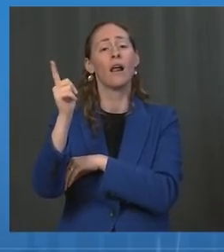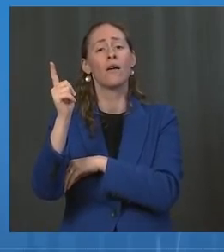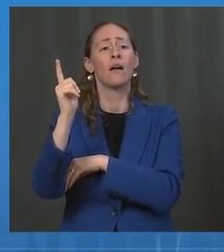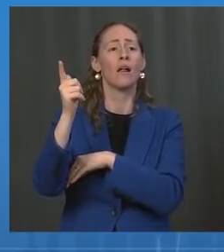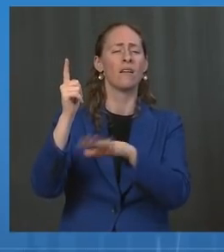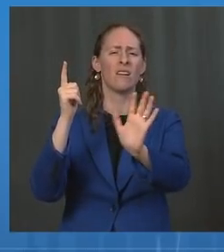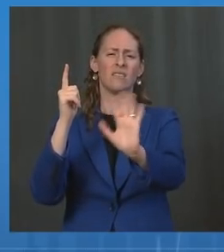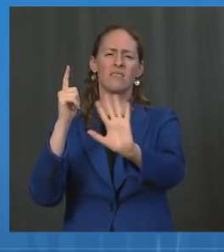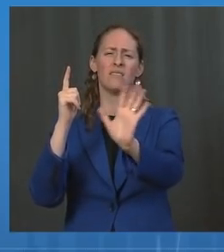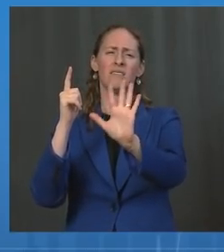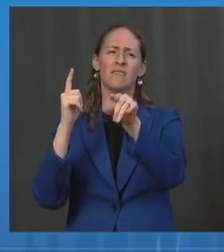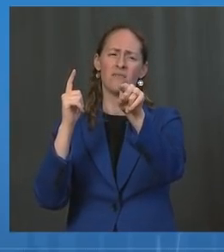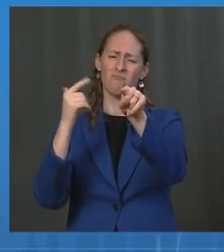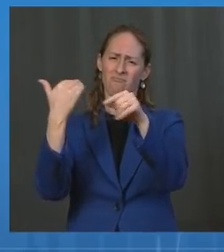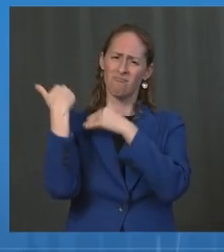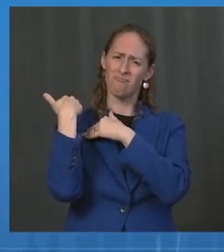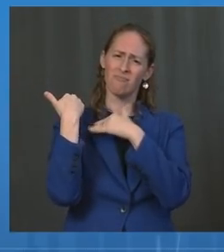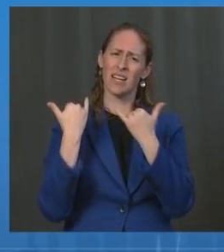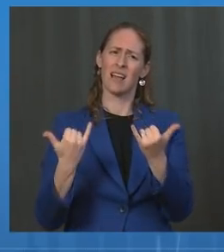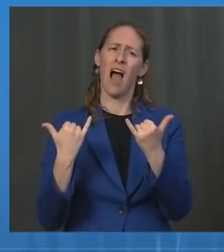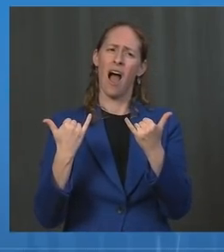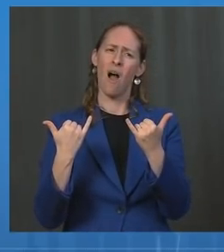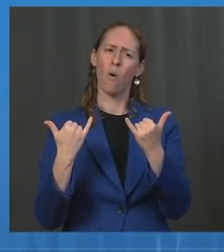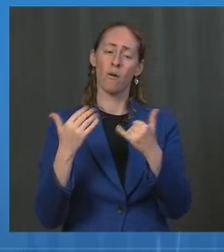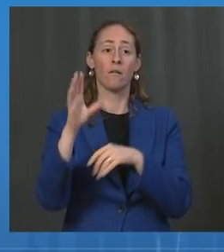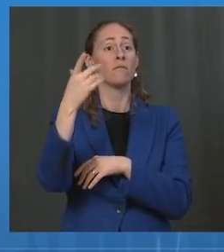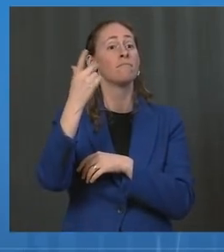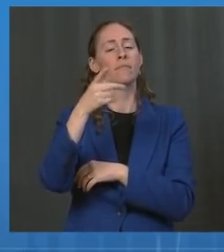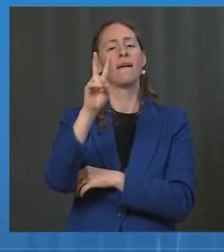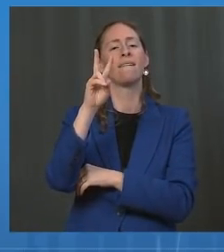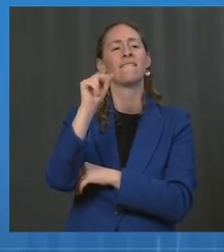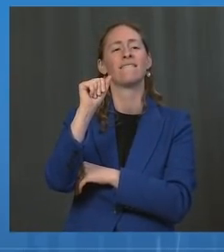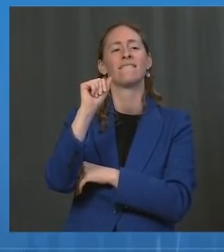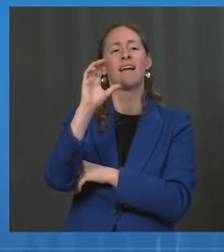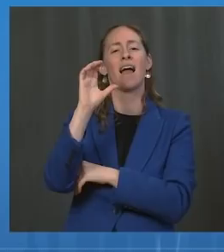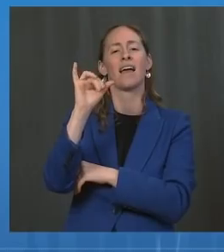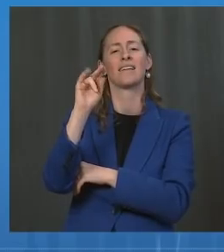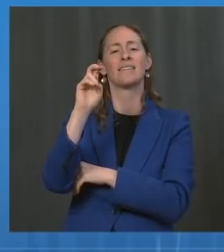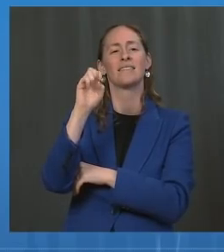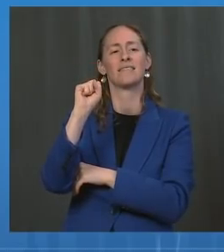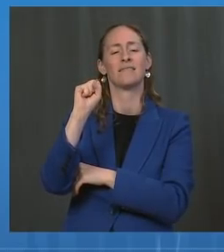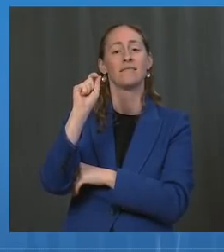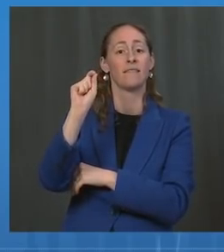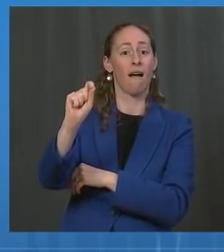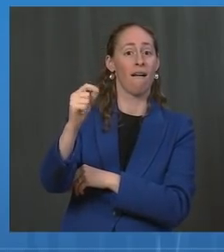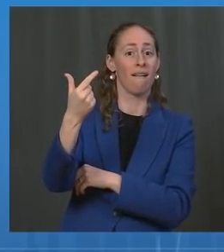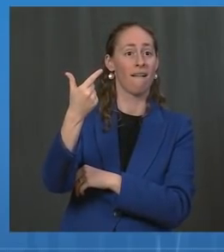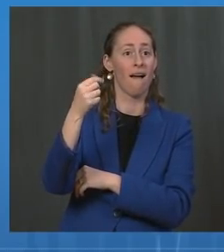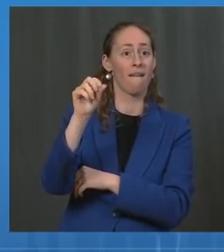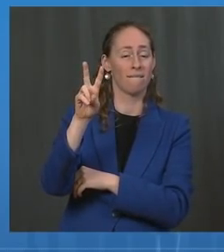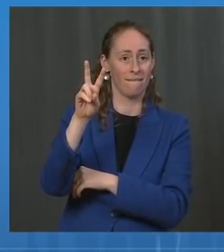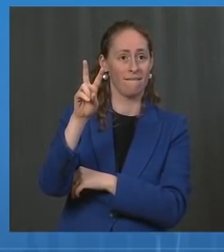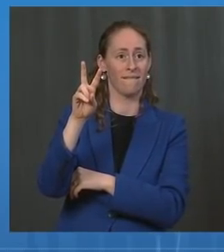Visit Vaccines.gov or text your ZIP Code to 438829 to find a site near you.